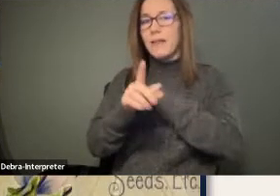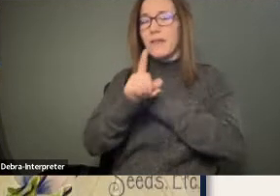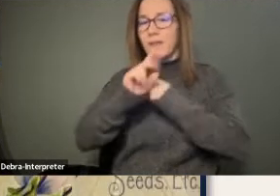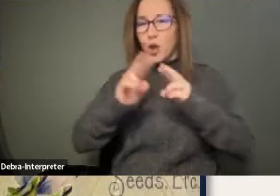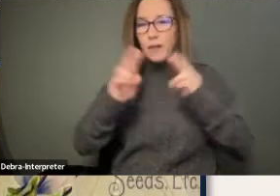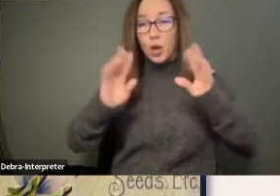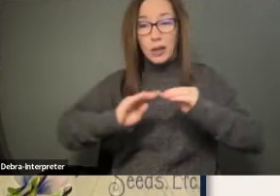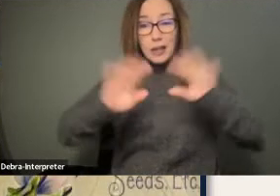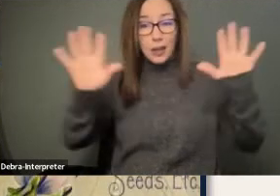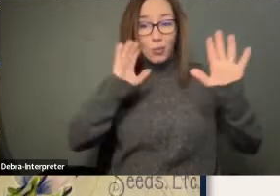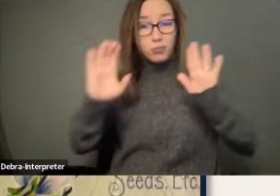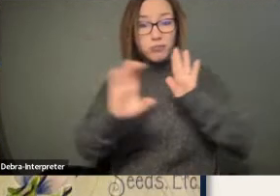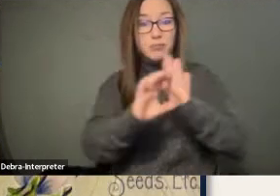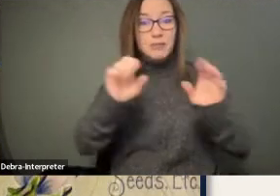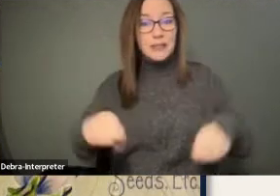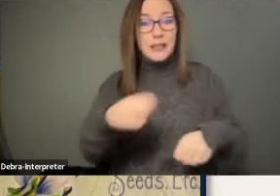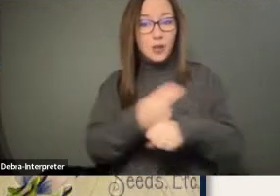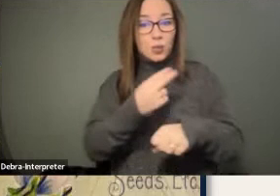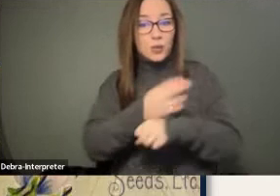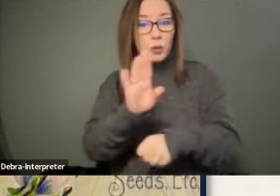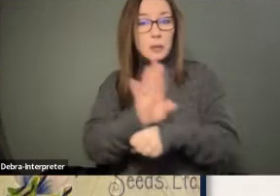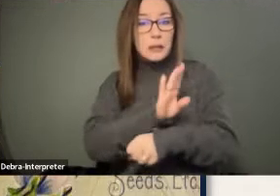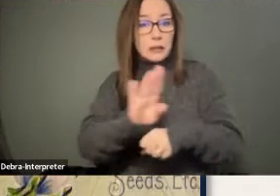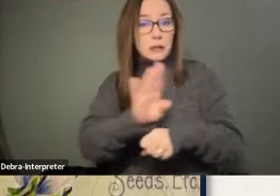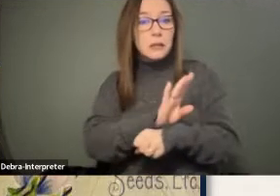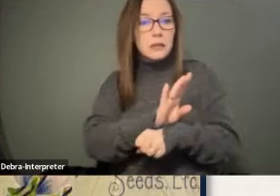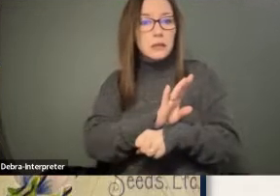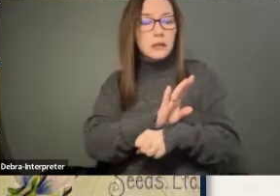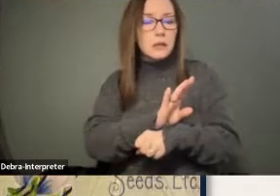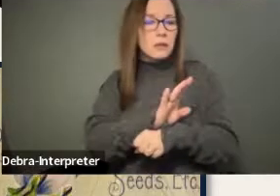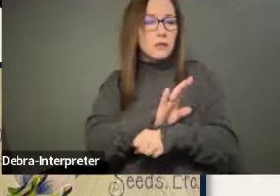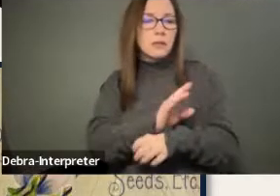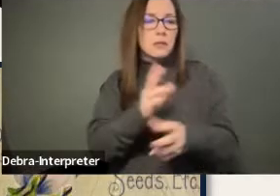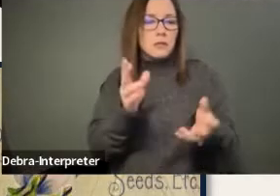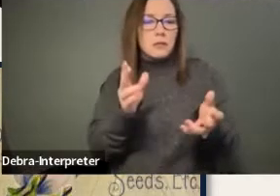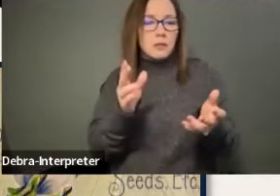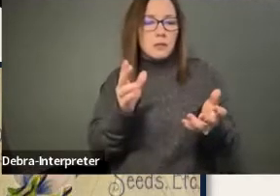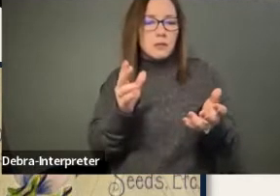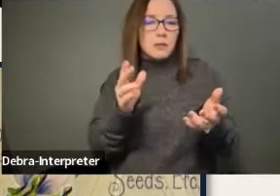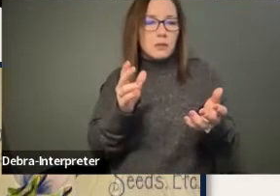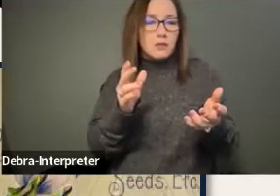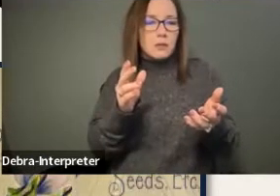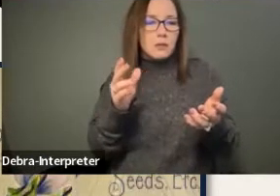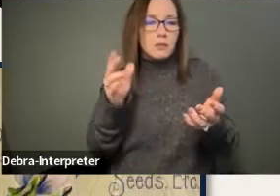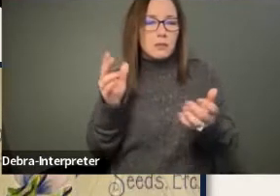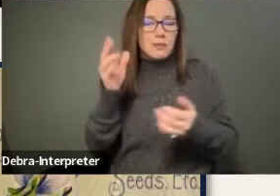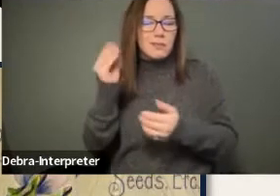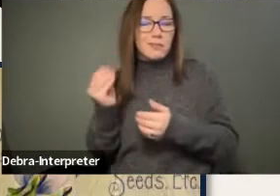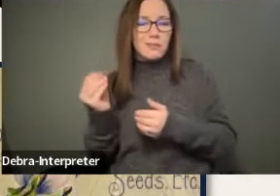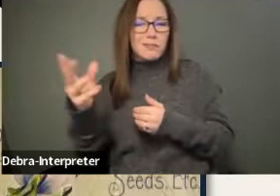regarding marketing. These are great high resolution images that can be used for your businesses. They are